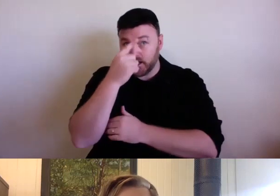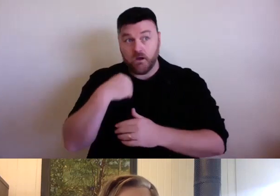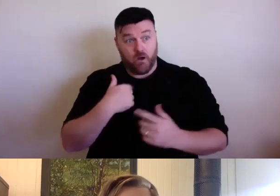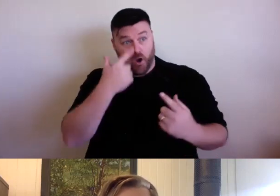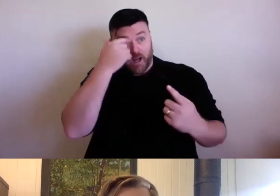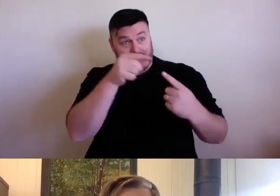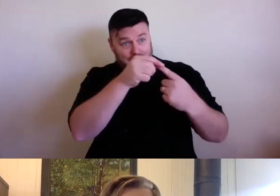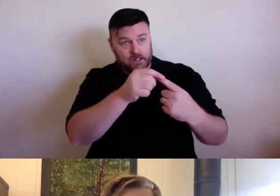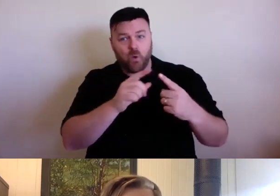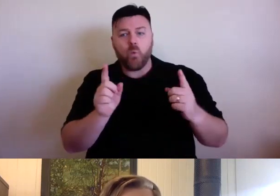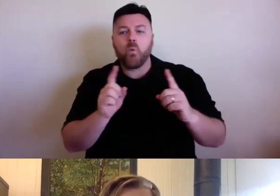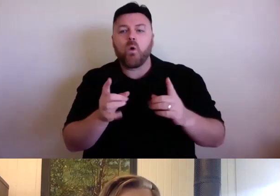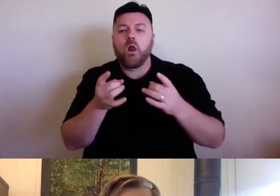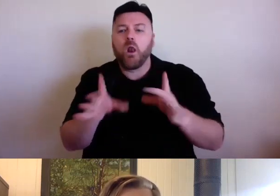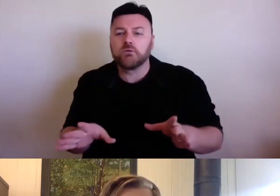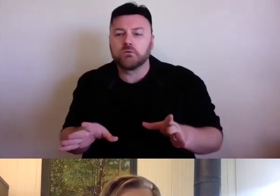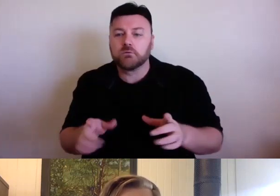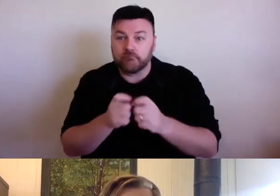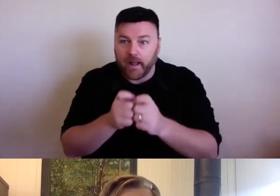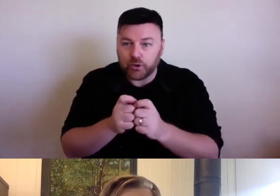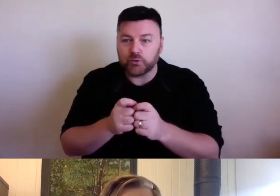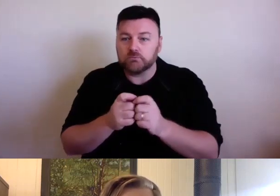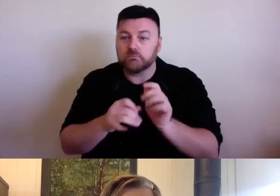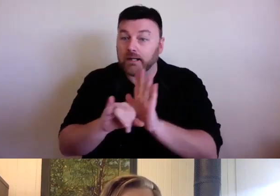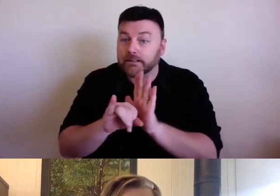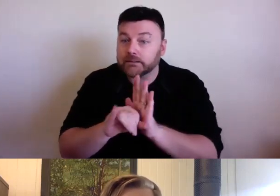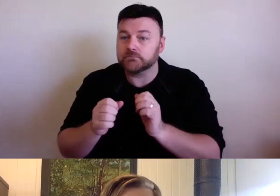value, identities, stories, etcetera, that my idea might be